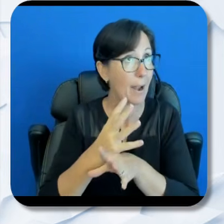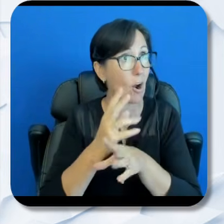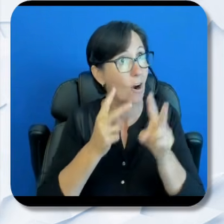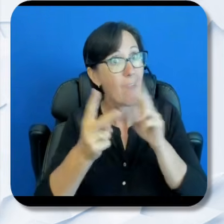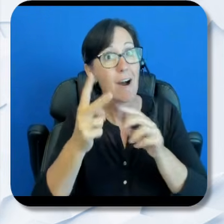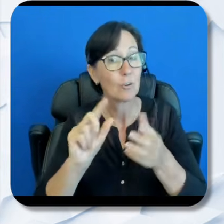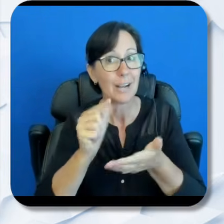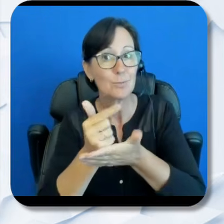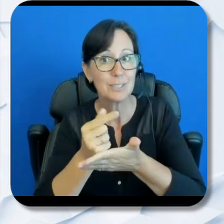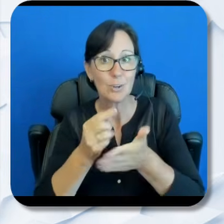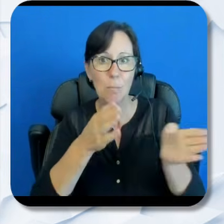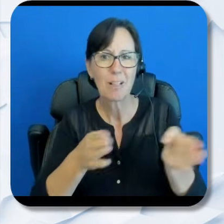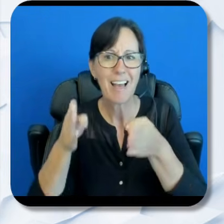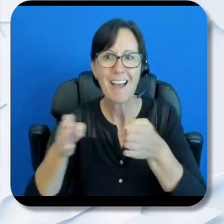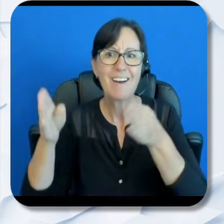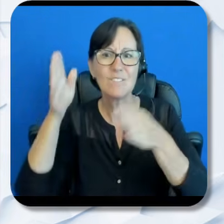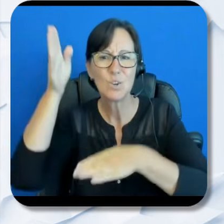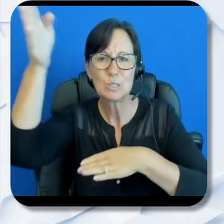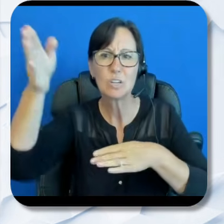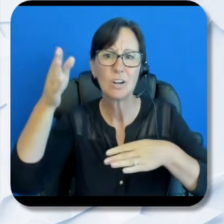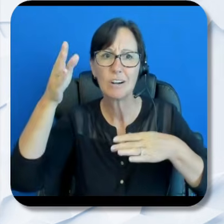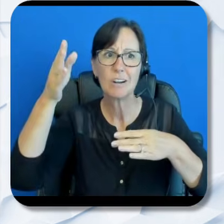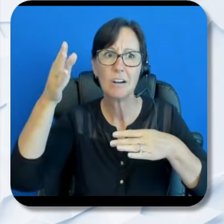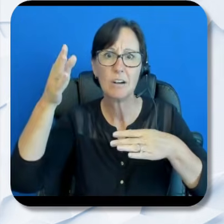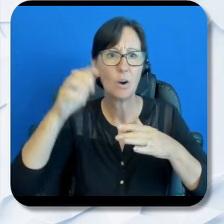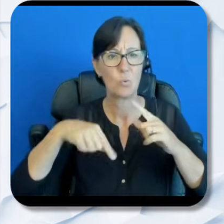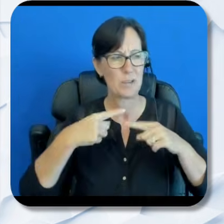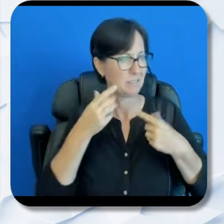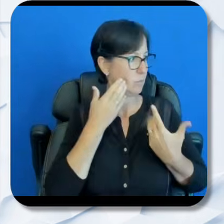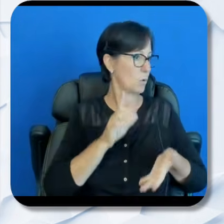or plan for the future when you do not know where you're going to sleep at night.